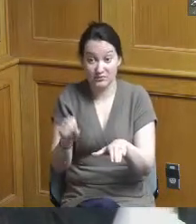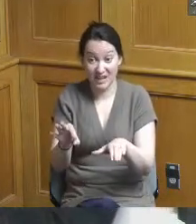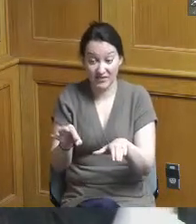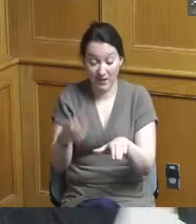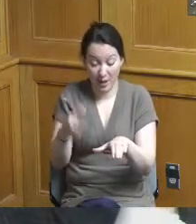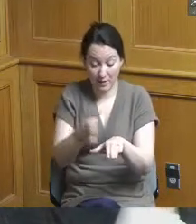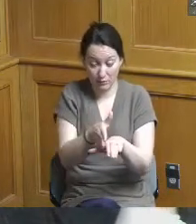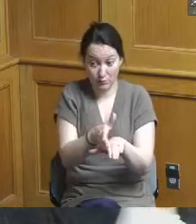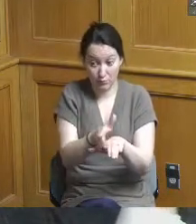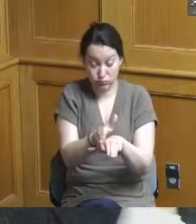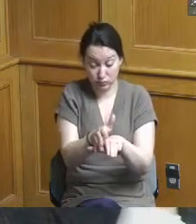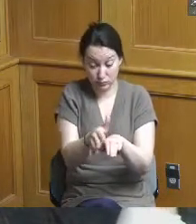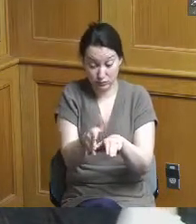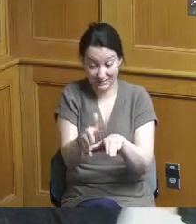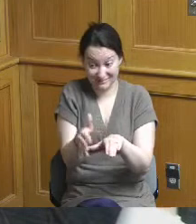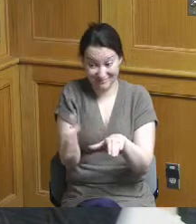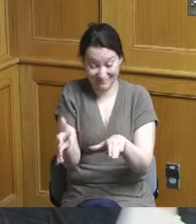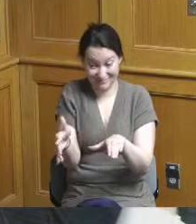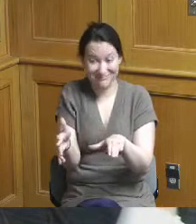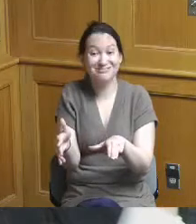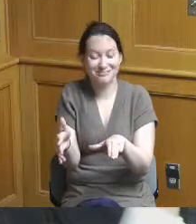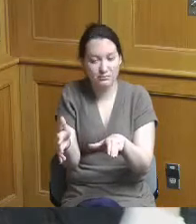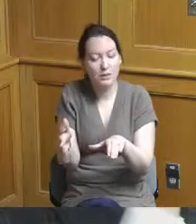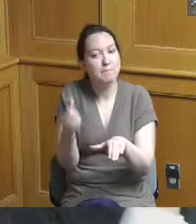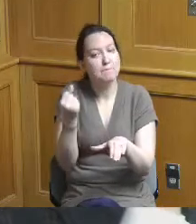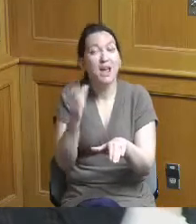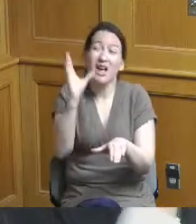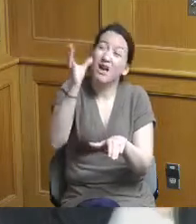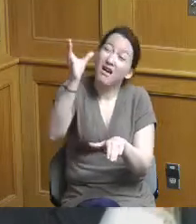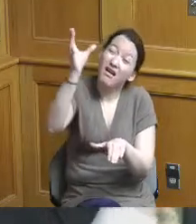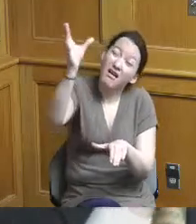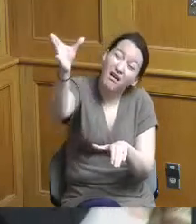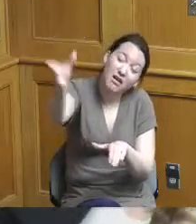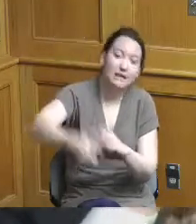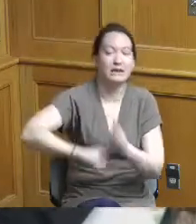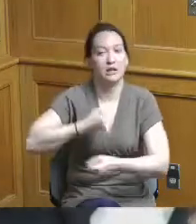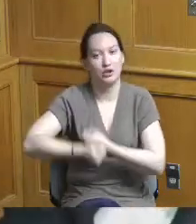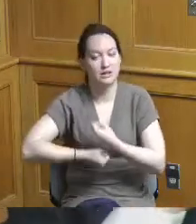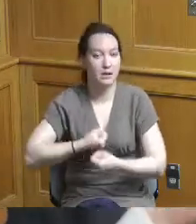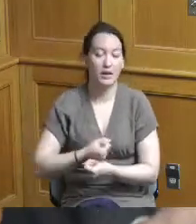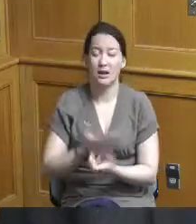be an expansion in the future and I think in many many years perhaps we get there with an expansion